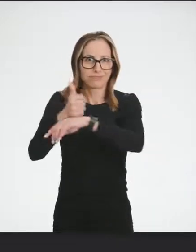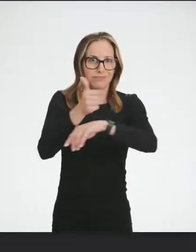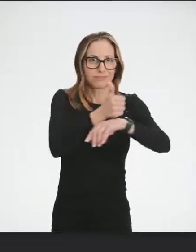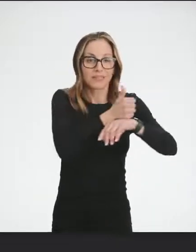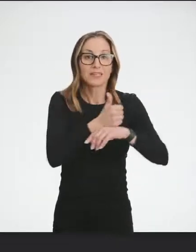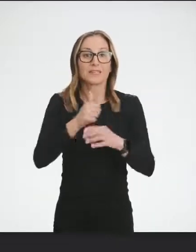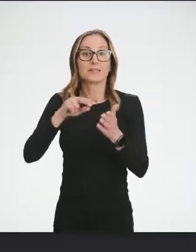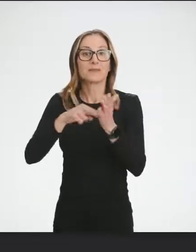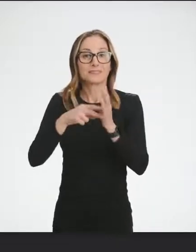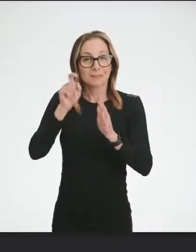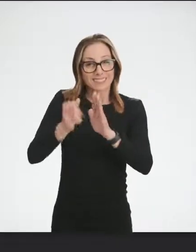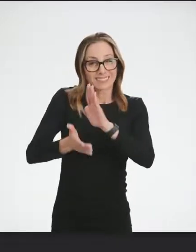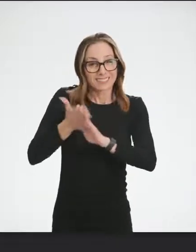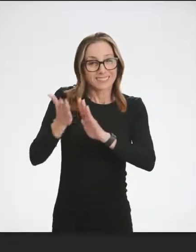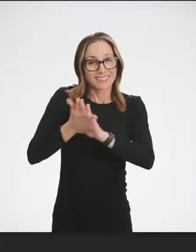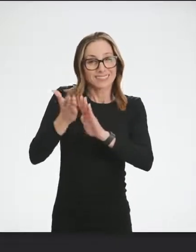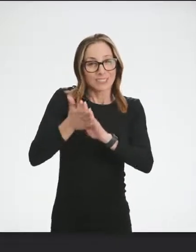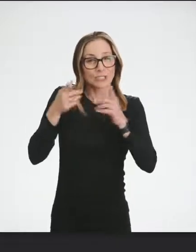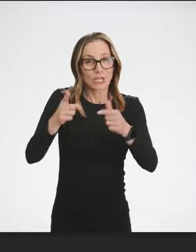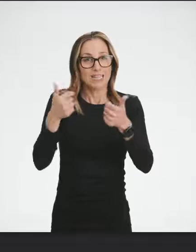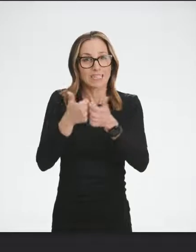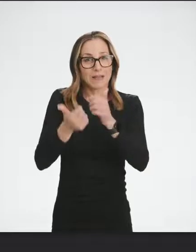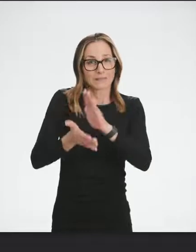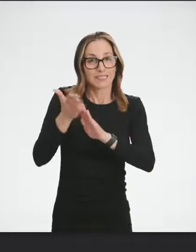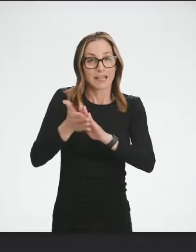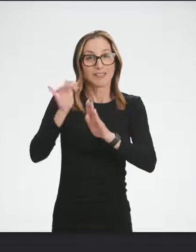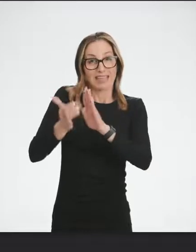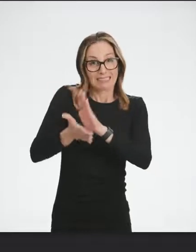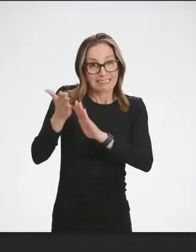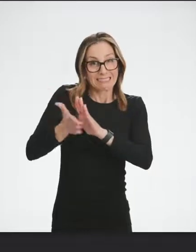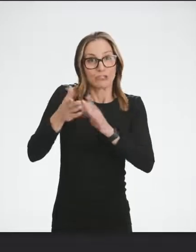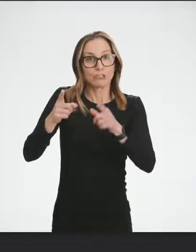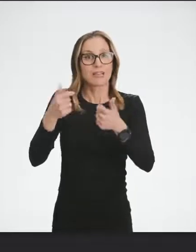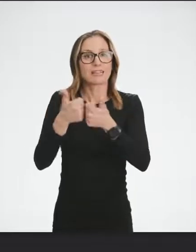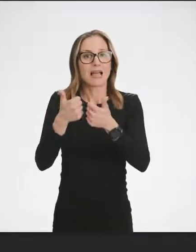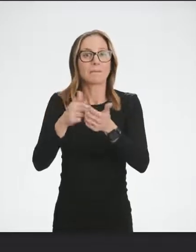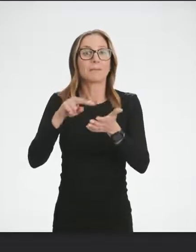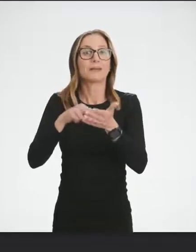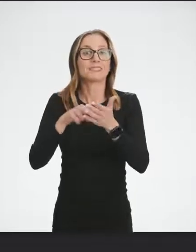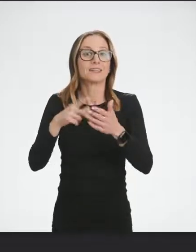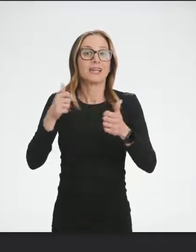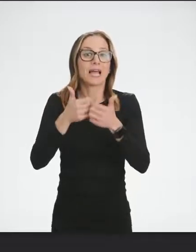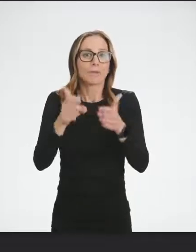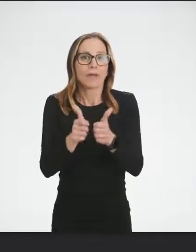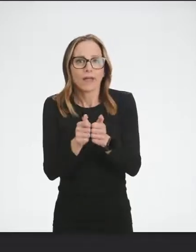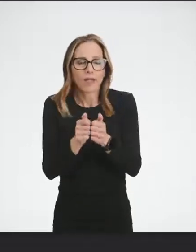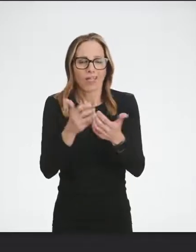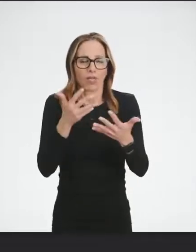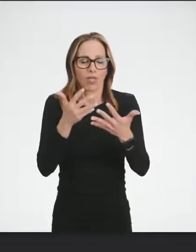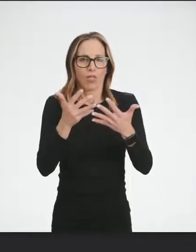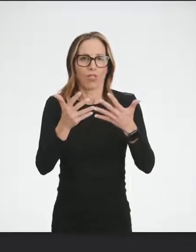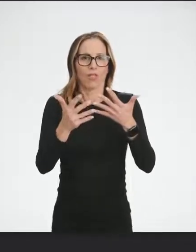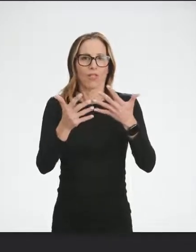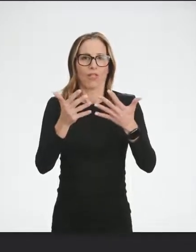This in-game compilation can affect the gamer's experience causing dropped frames, slower frame rates, and longer loading.